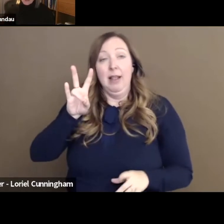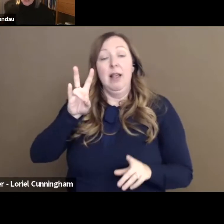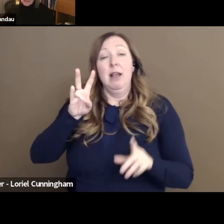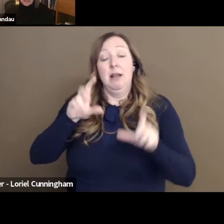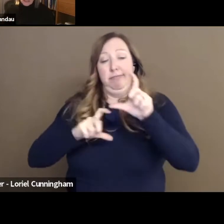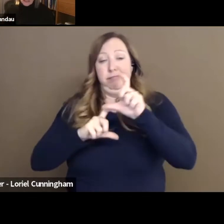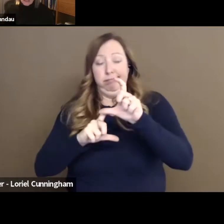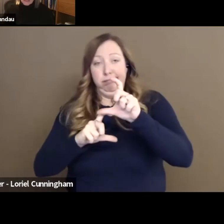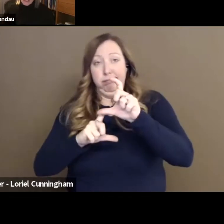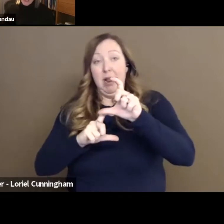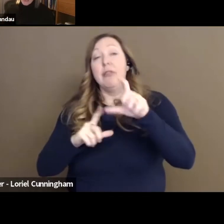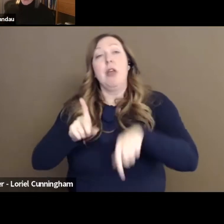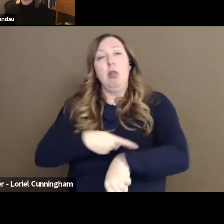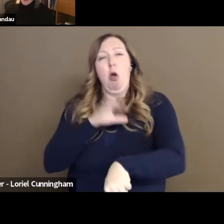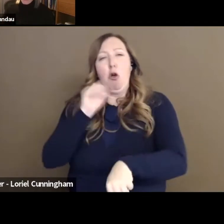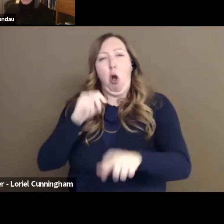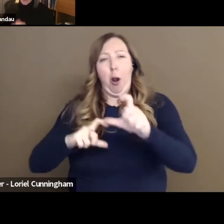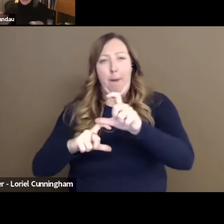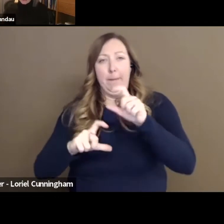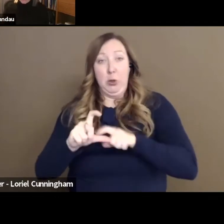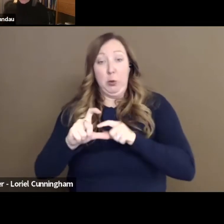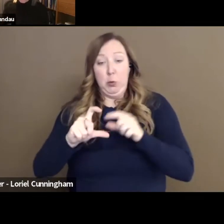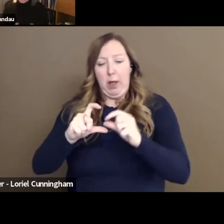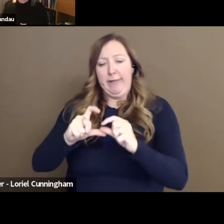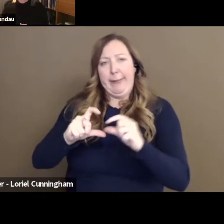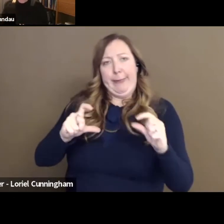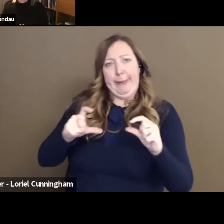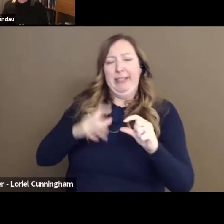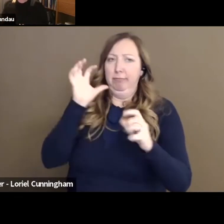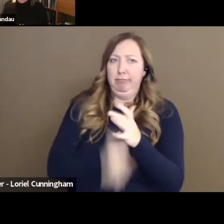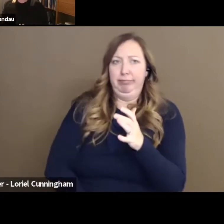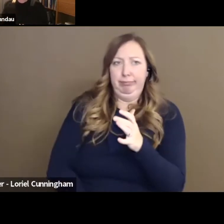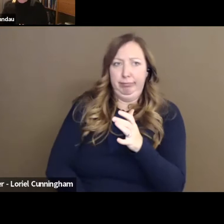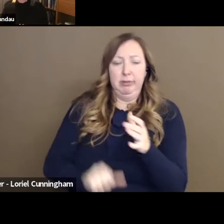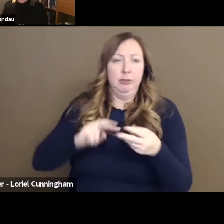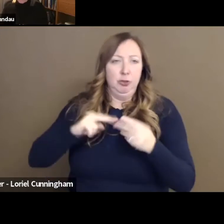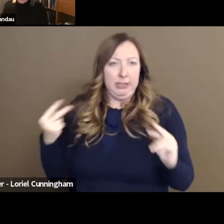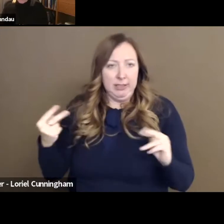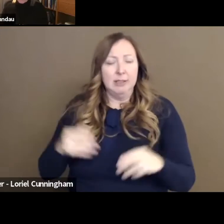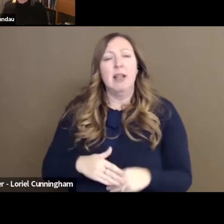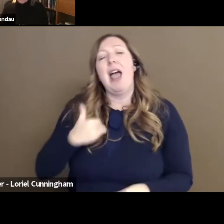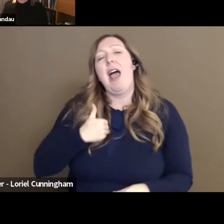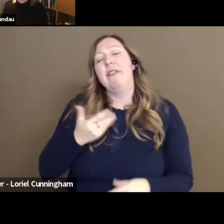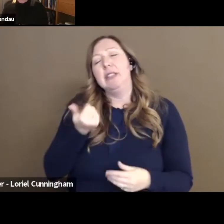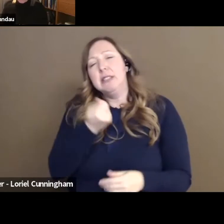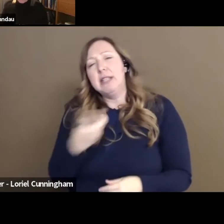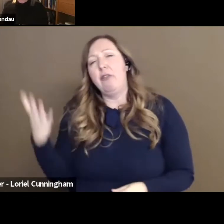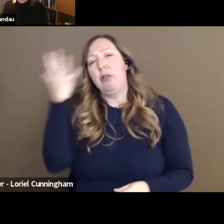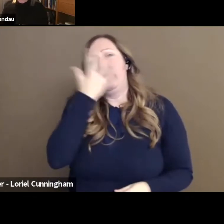genes and continuously deleted and there are a variety of phenotypic